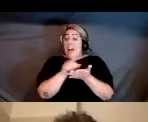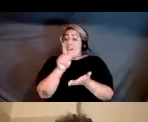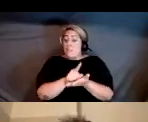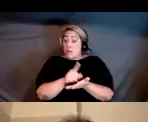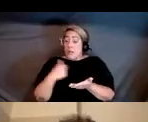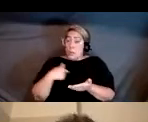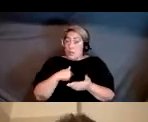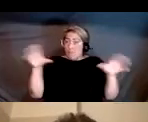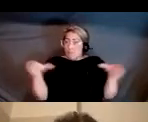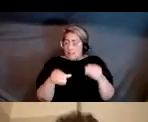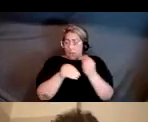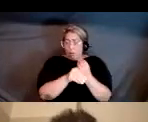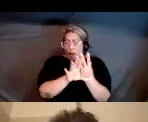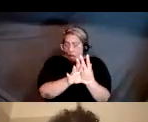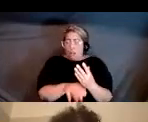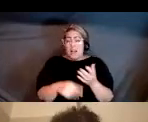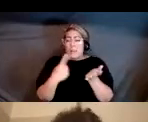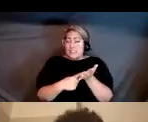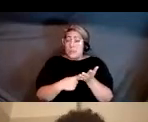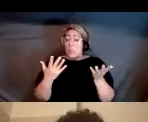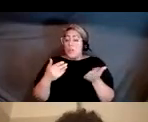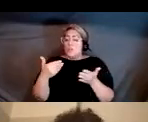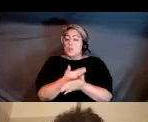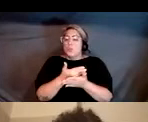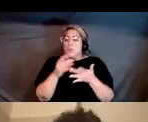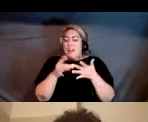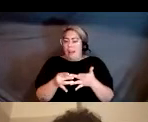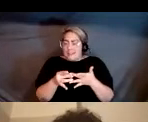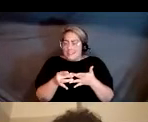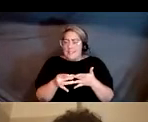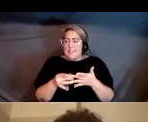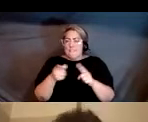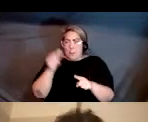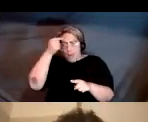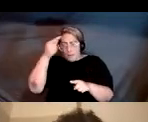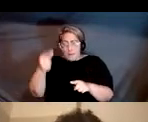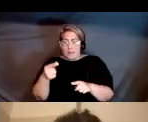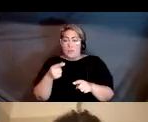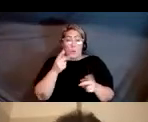just come out. We have seen it. Here are the questions. The things that immediately jump out to me.